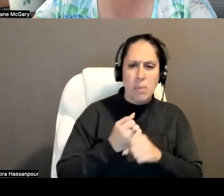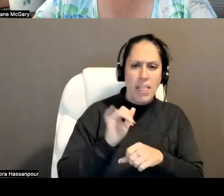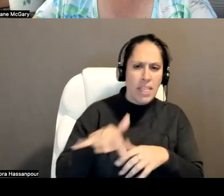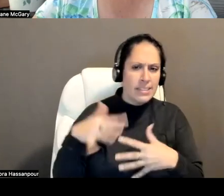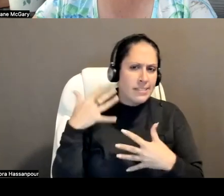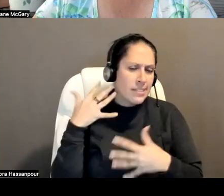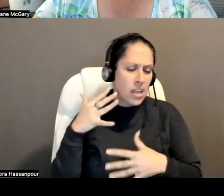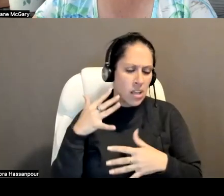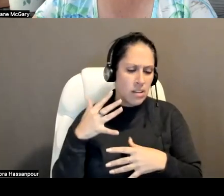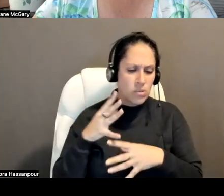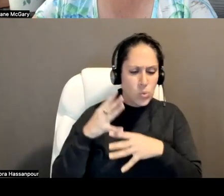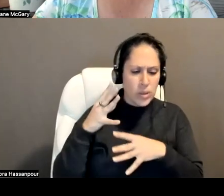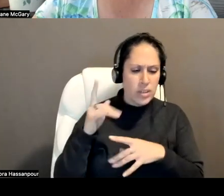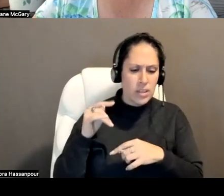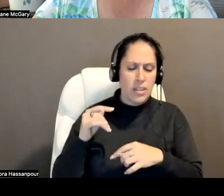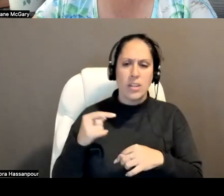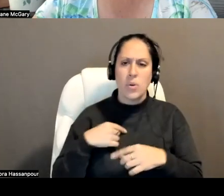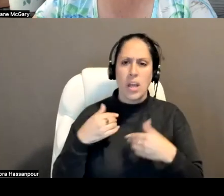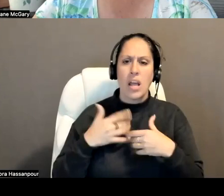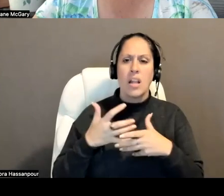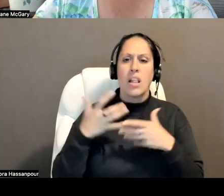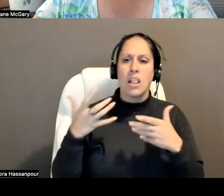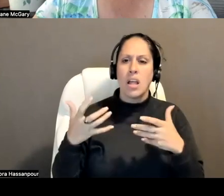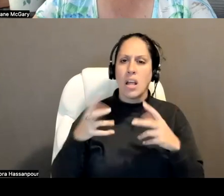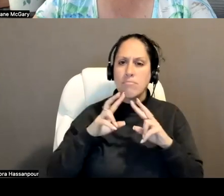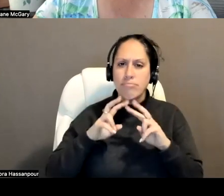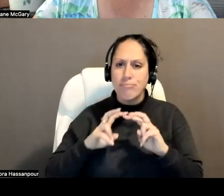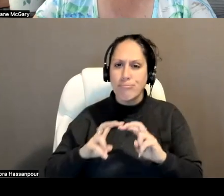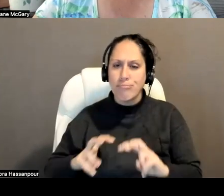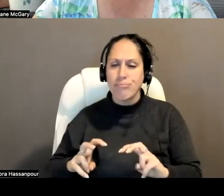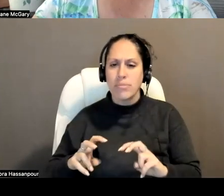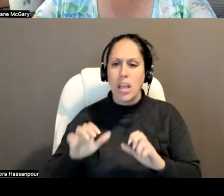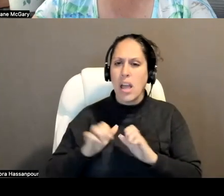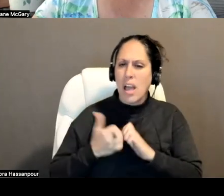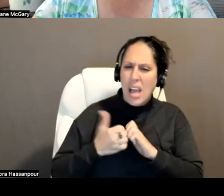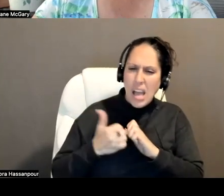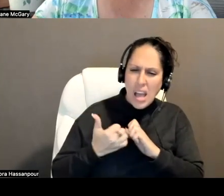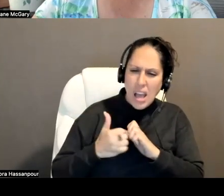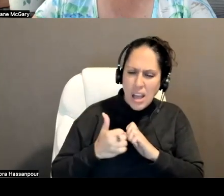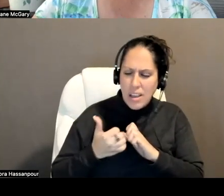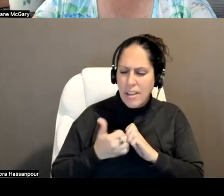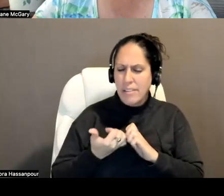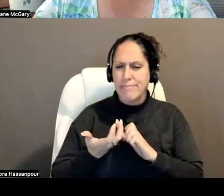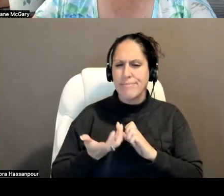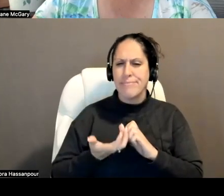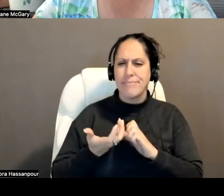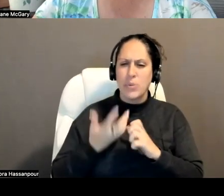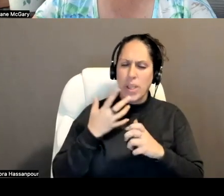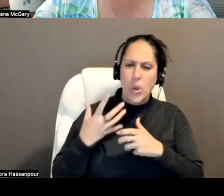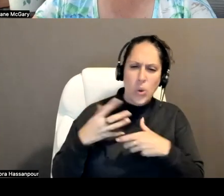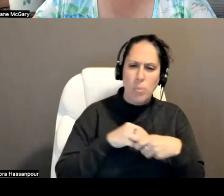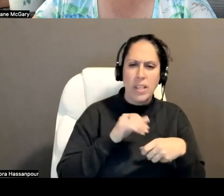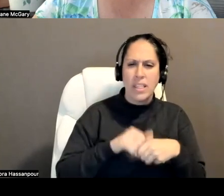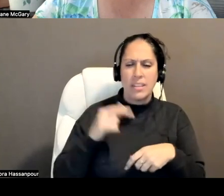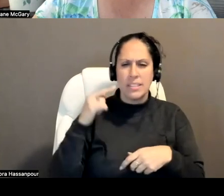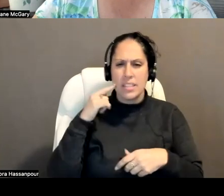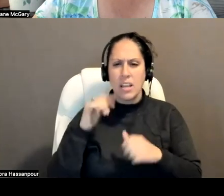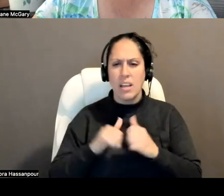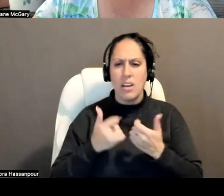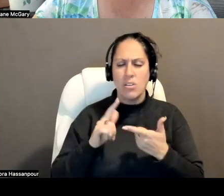we had a lot of explanation on how, how to incorporate that sound, and how to create that